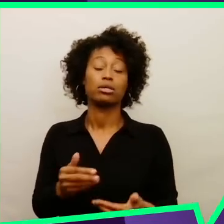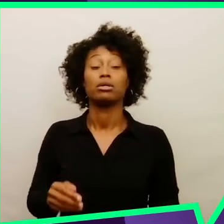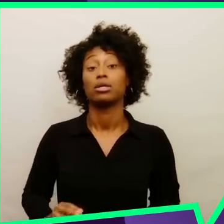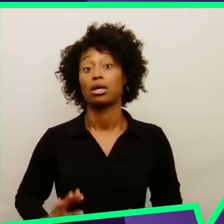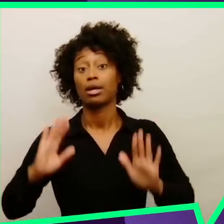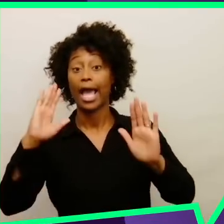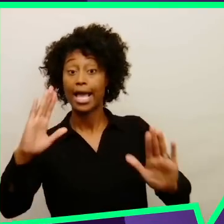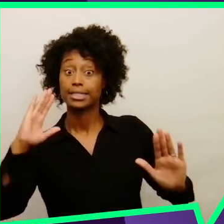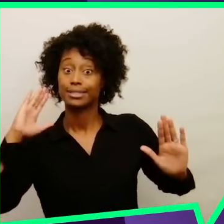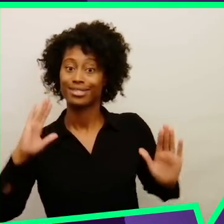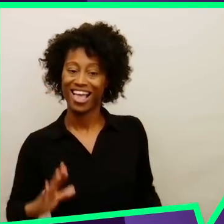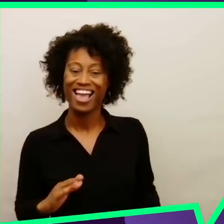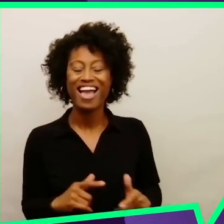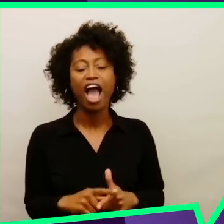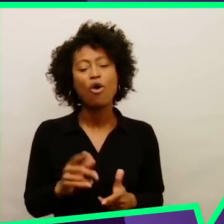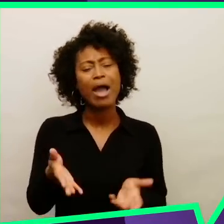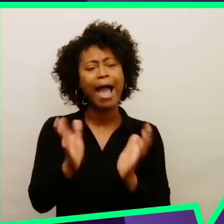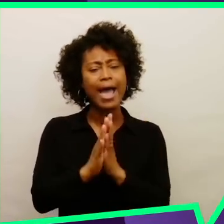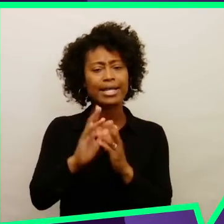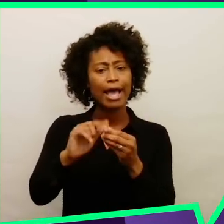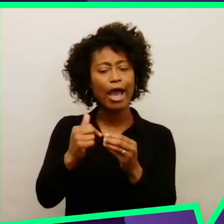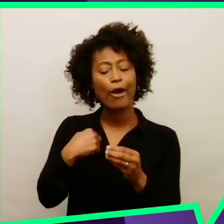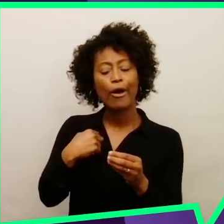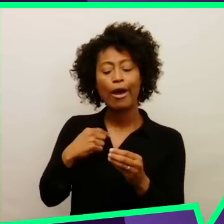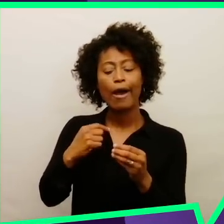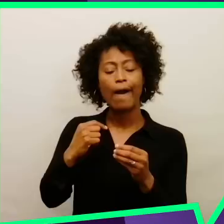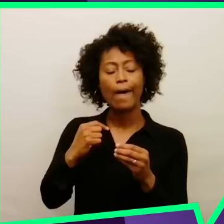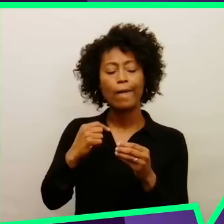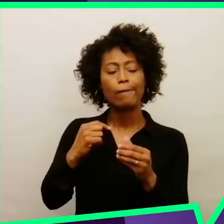and get their feedback to inform the design process. Excellent.